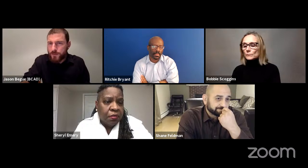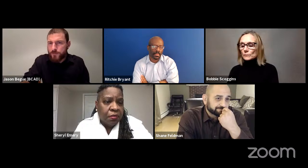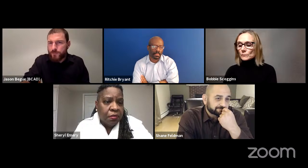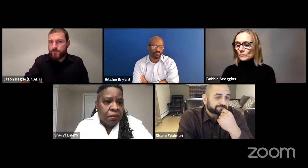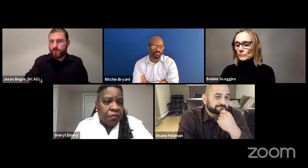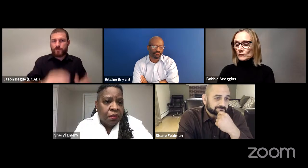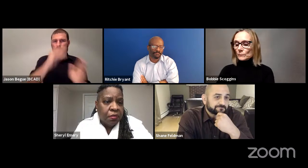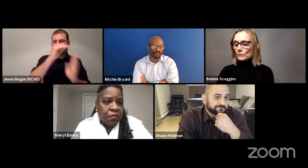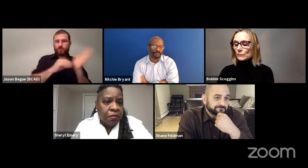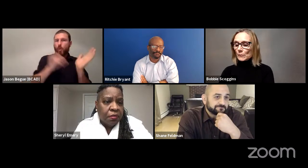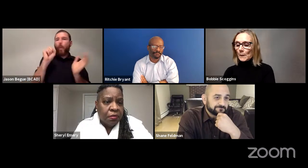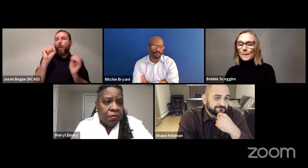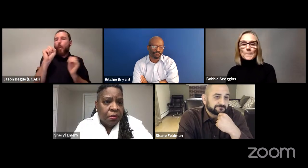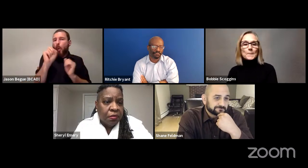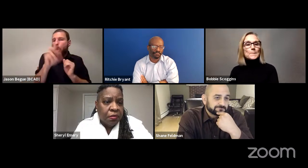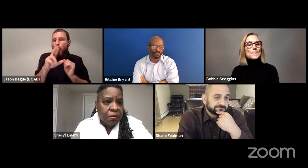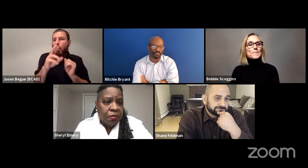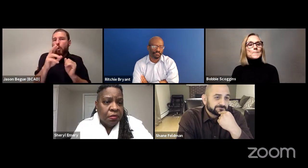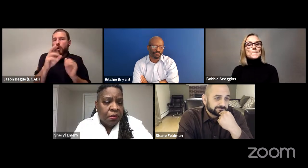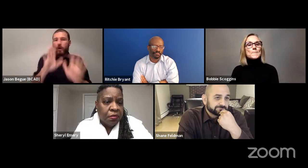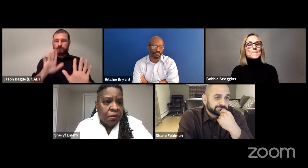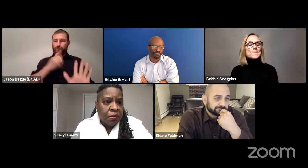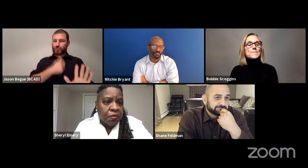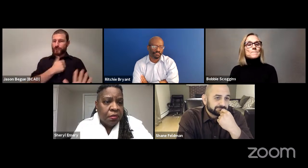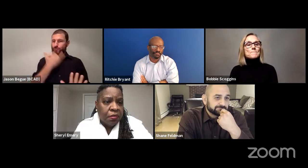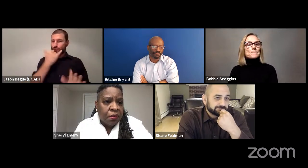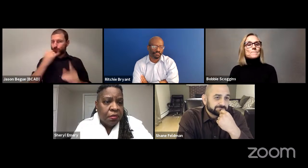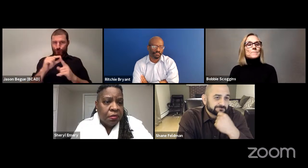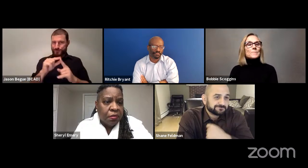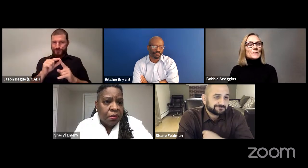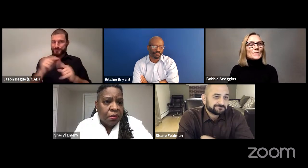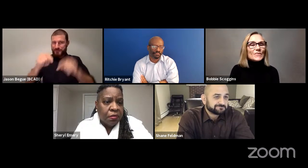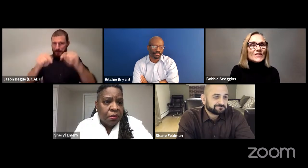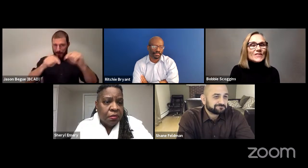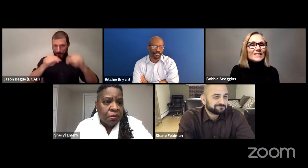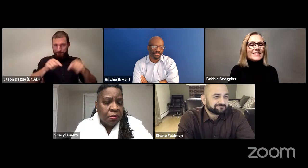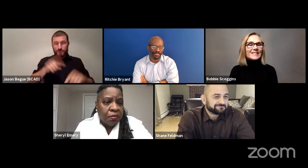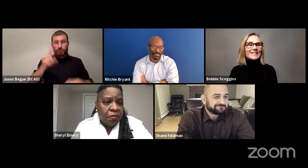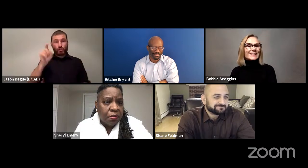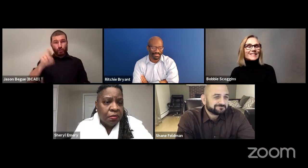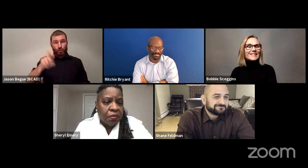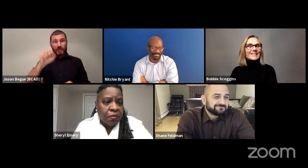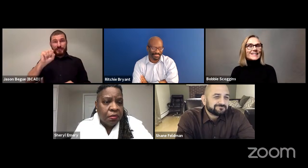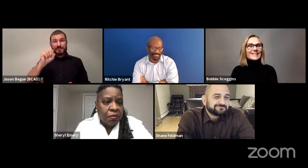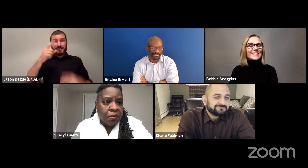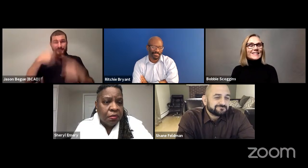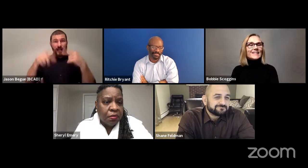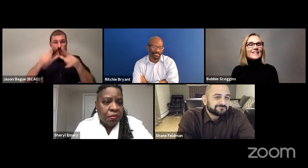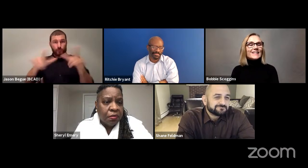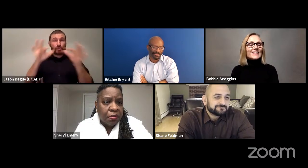on, let me double check the question there. Oh, sorry, wrong terminology. Let me go back.